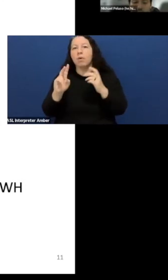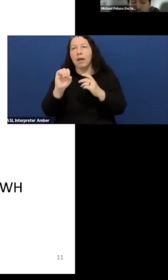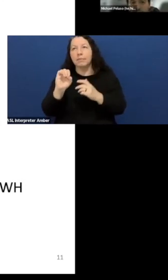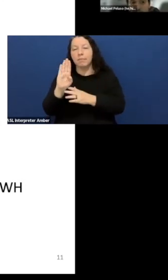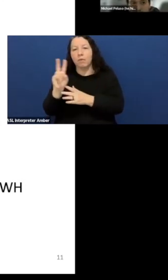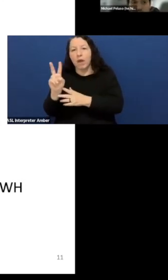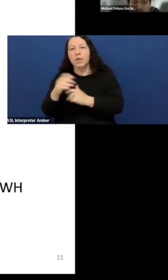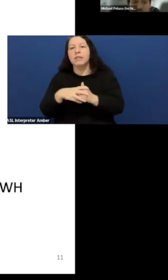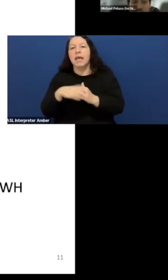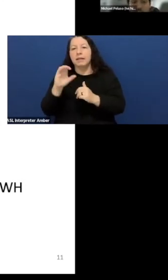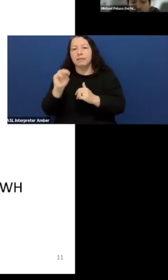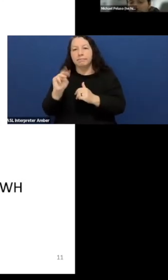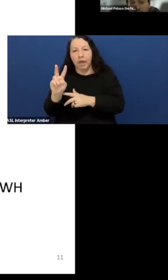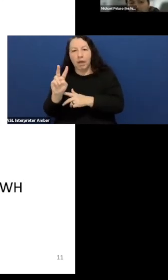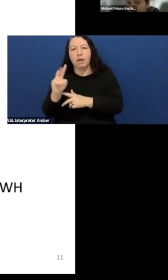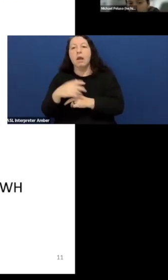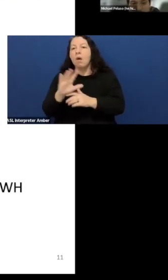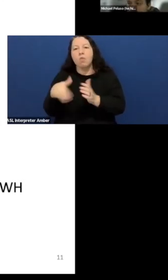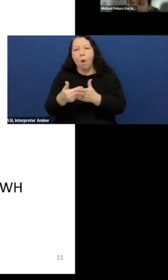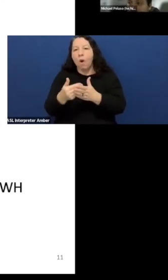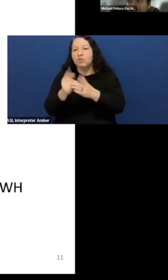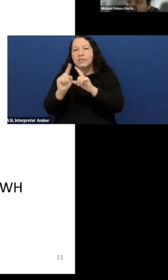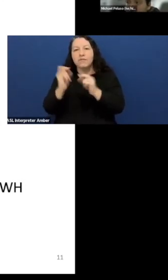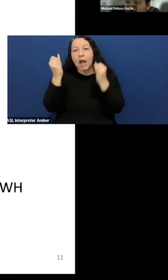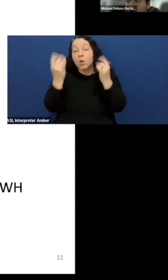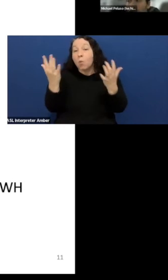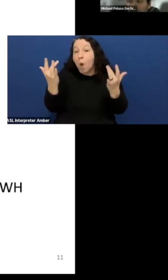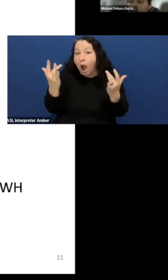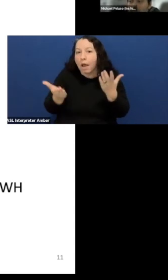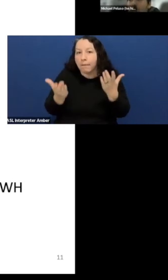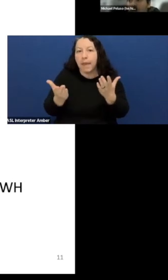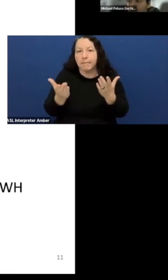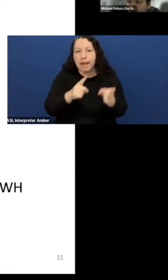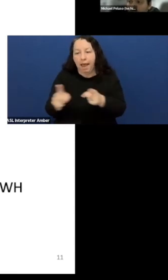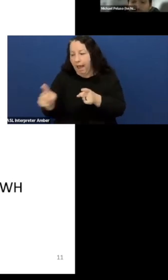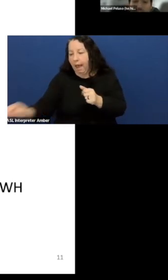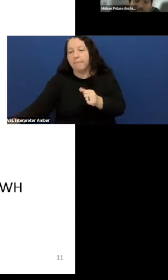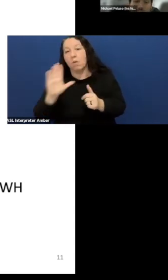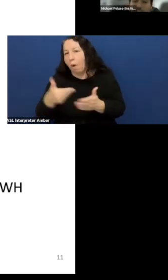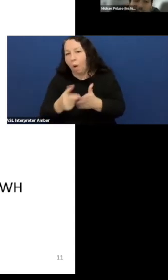levels of Epstein Barr and cytomegalovirus reactivation compared to the general population.